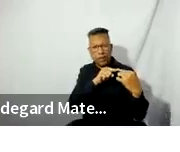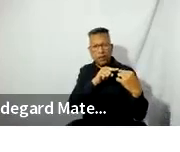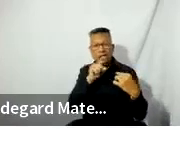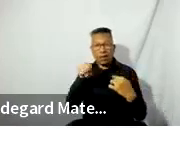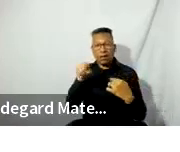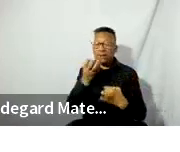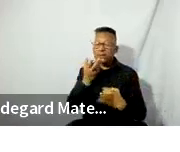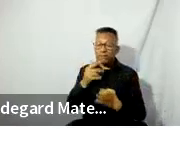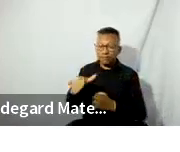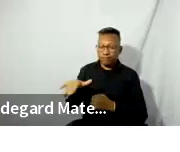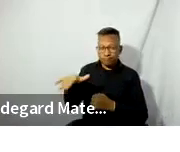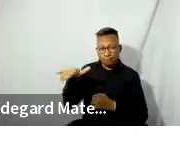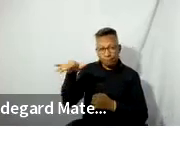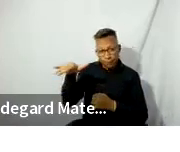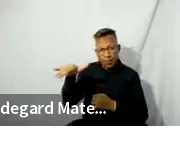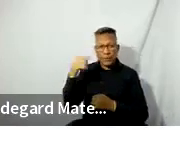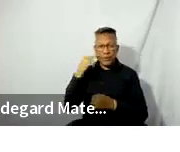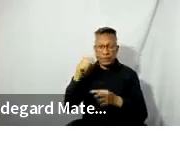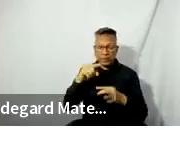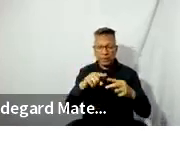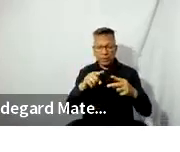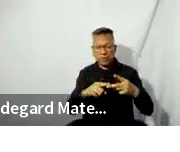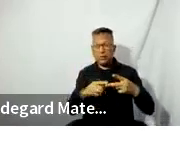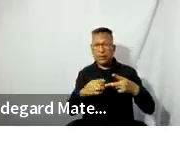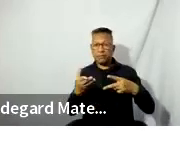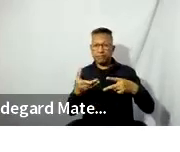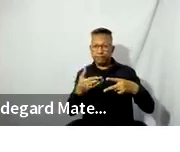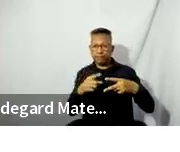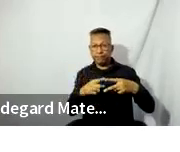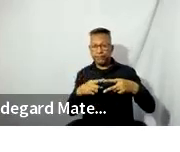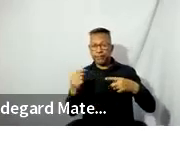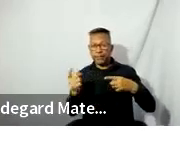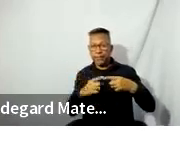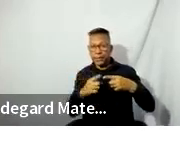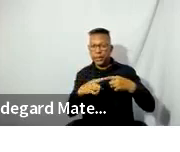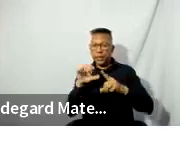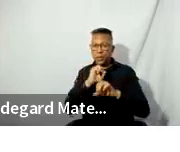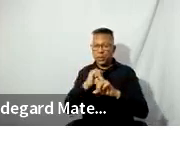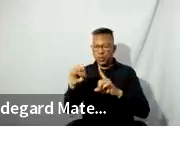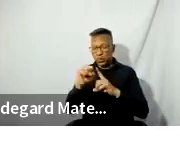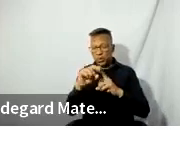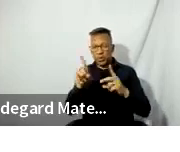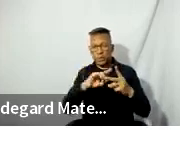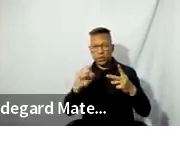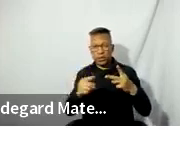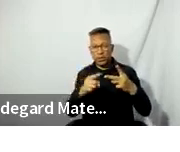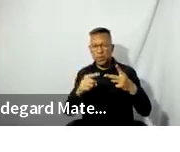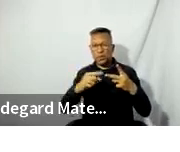planes. First the social, then the cycle First the social than the psychological first. psychological first between